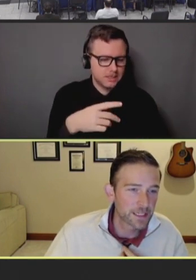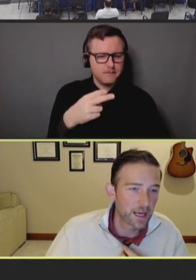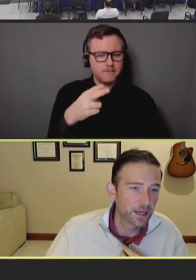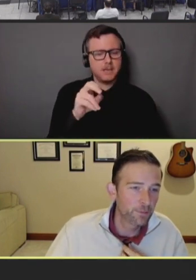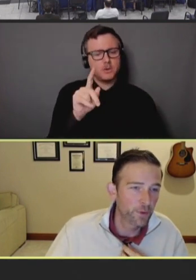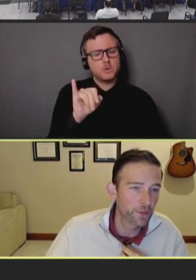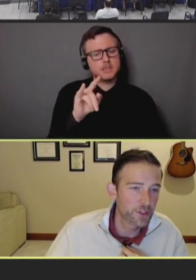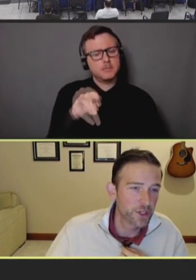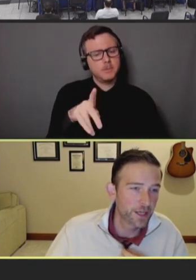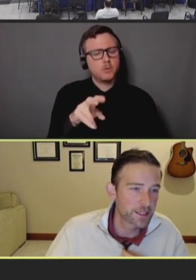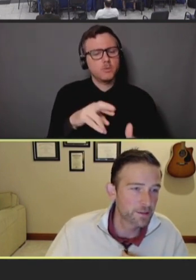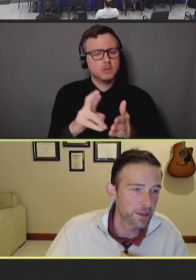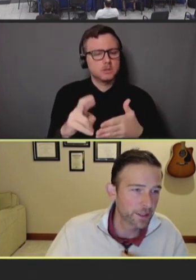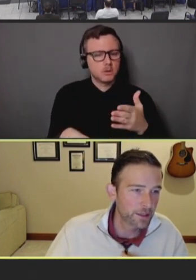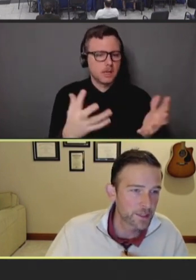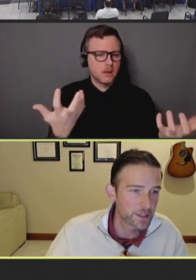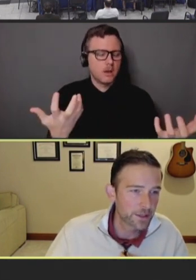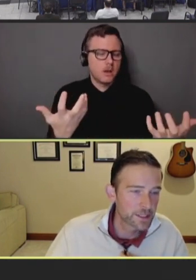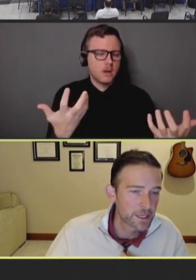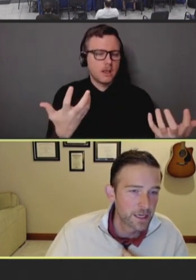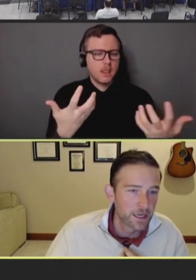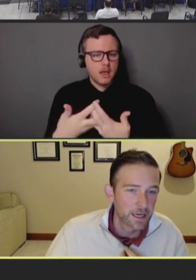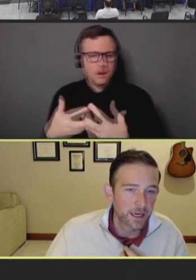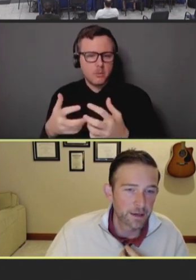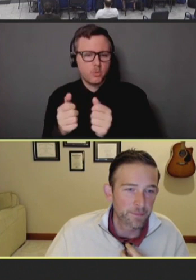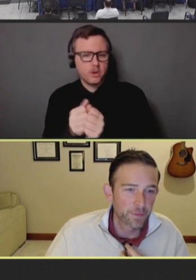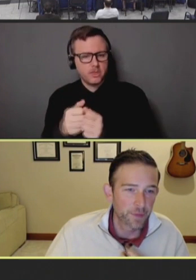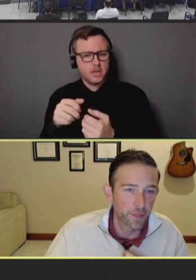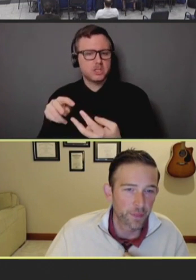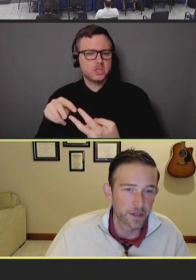line up with the genetic stability results.